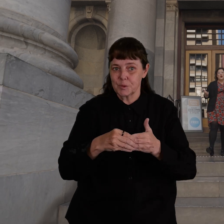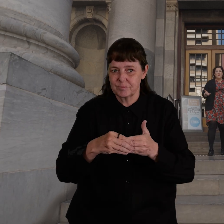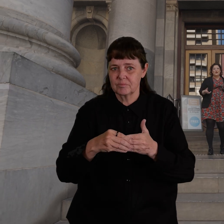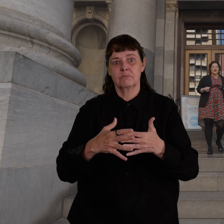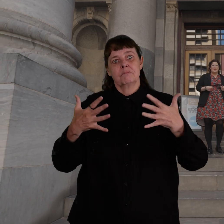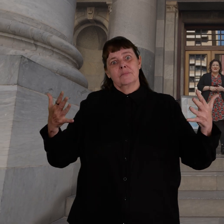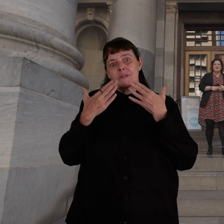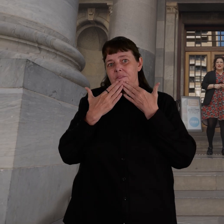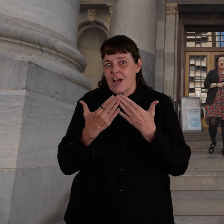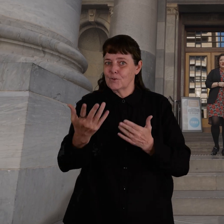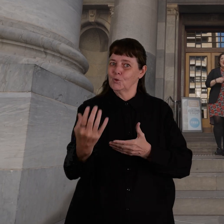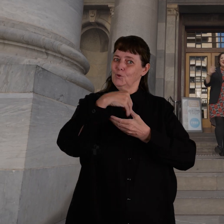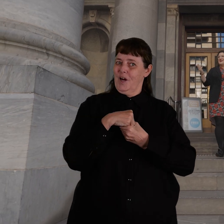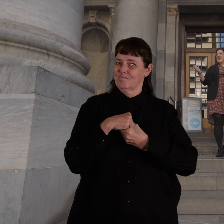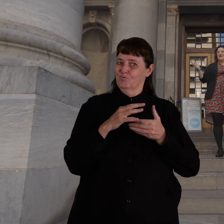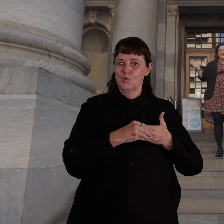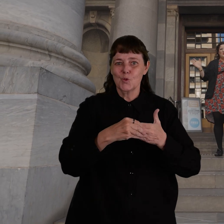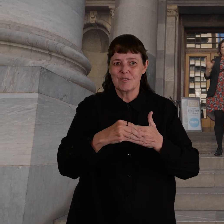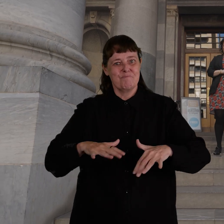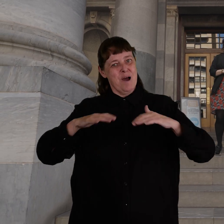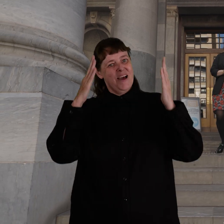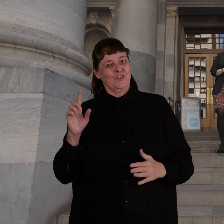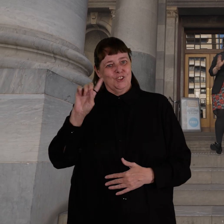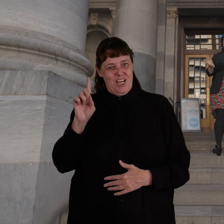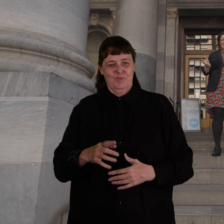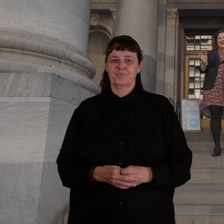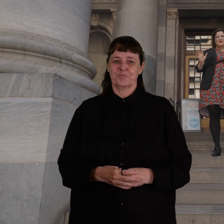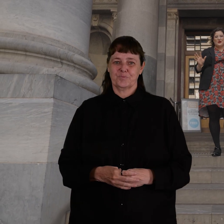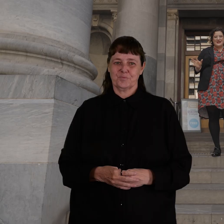We hope you learned something new and that you had the opportunity to take in one of Adelaide's